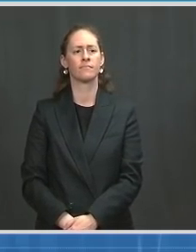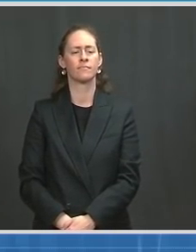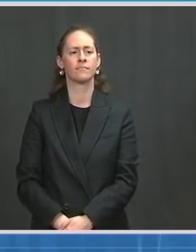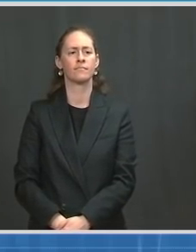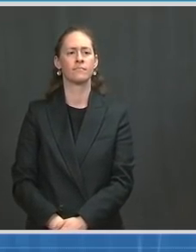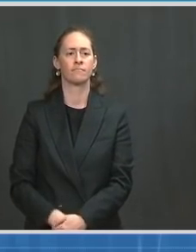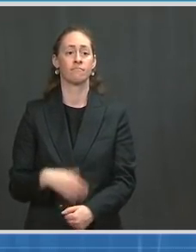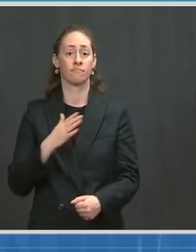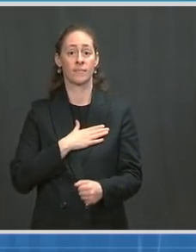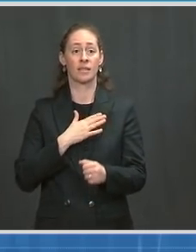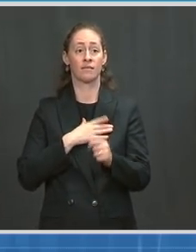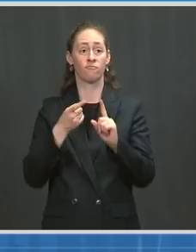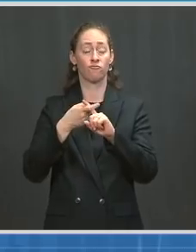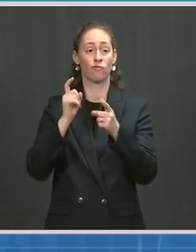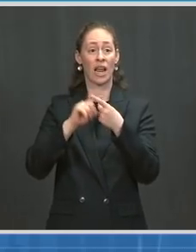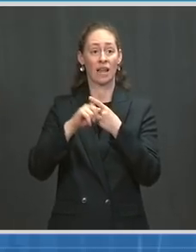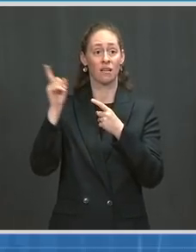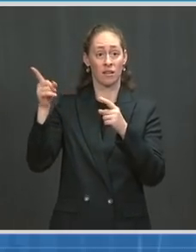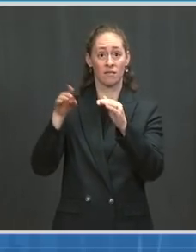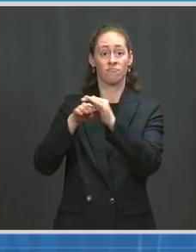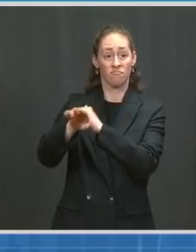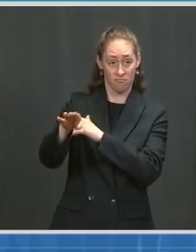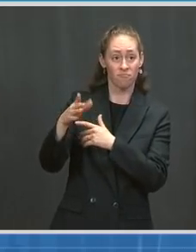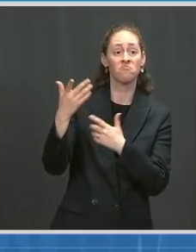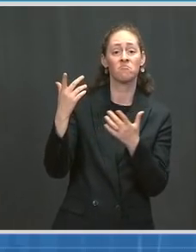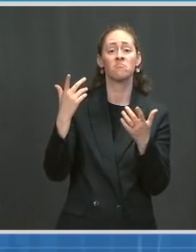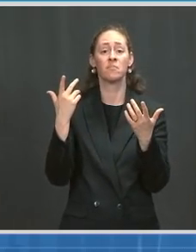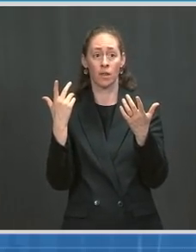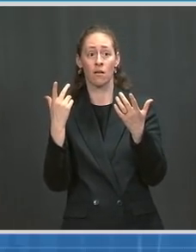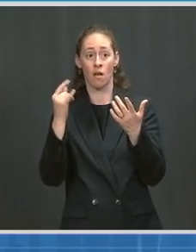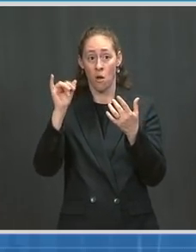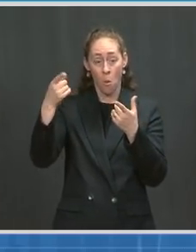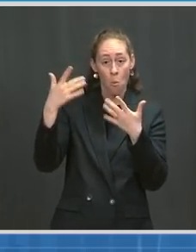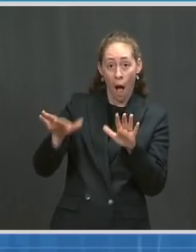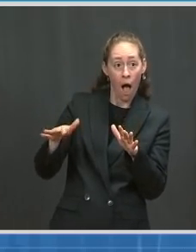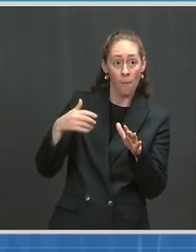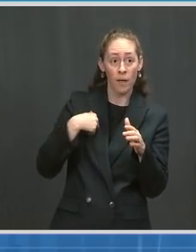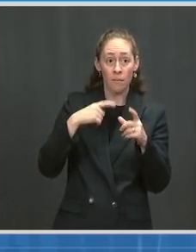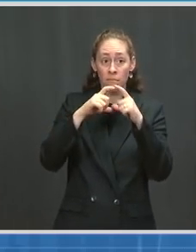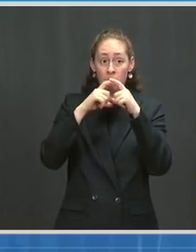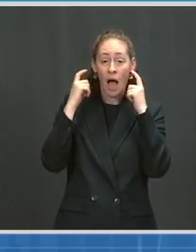Mr. Slavitt: Thanks for the question. Look, the last year and a half has been one of the most intense periods in our lives.